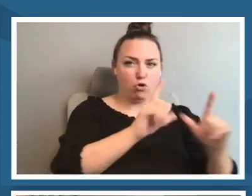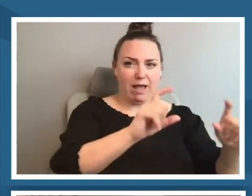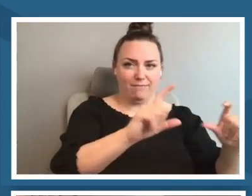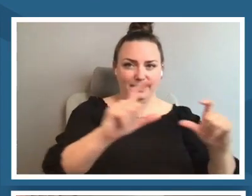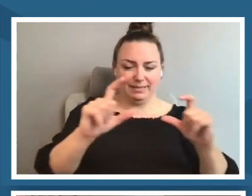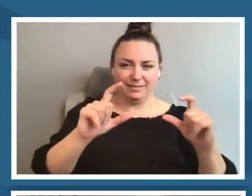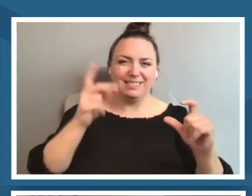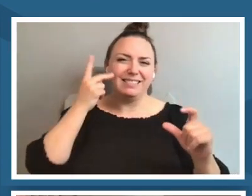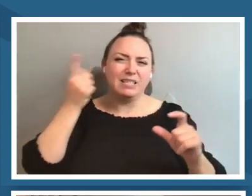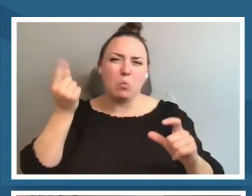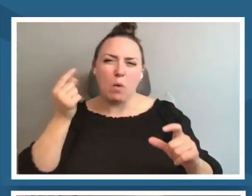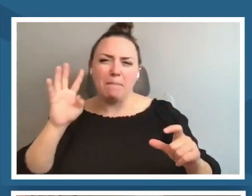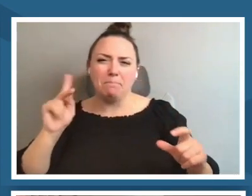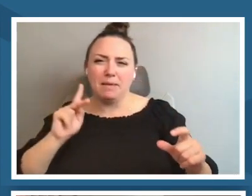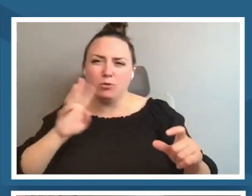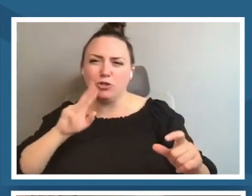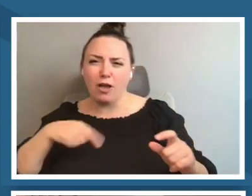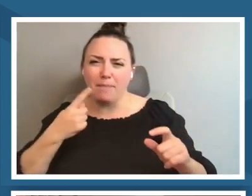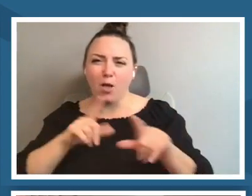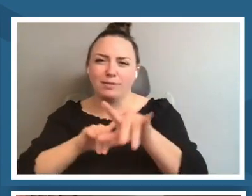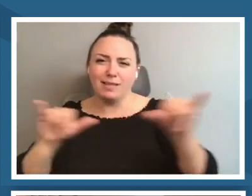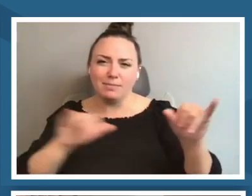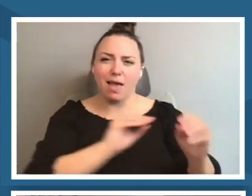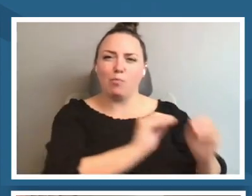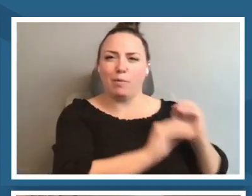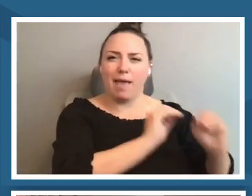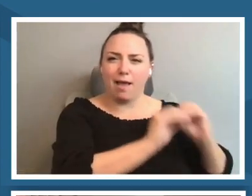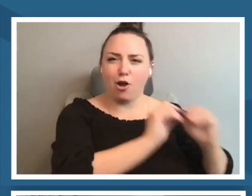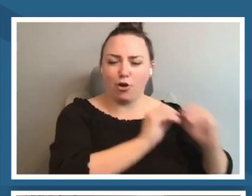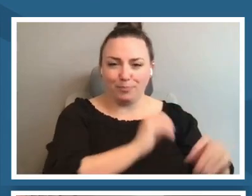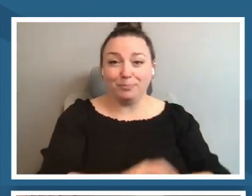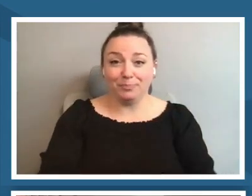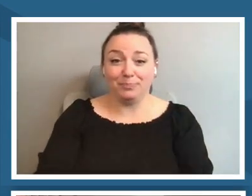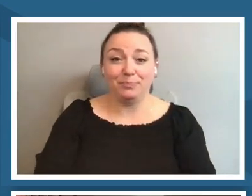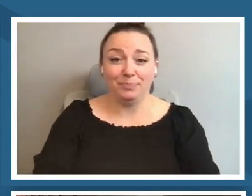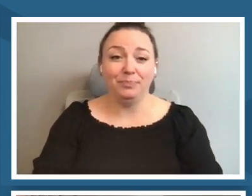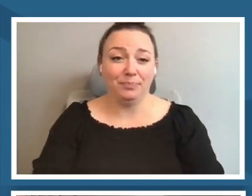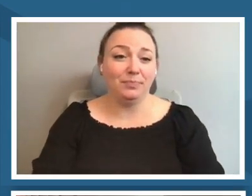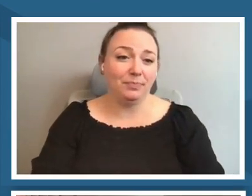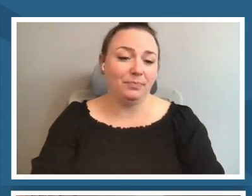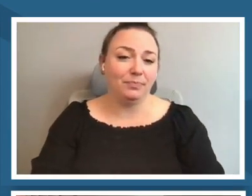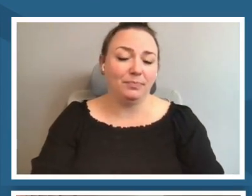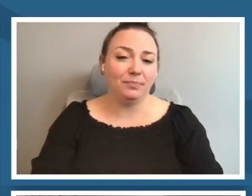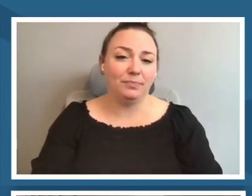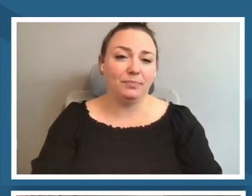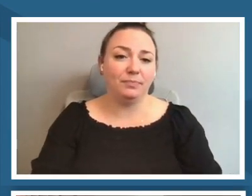talking about when they were picking so i bring this up to say